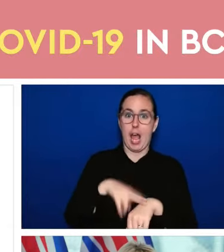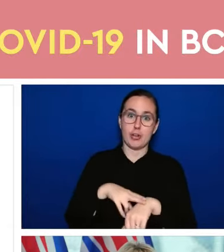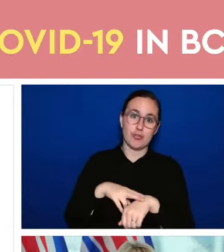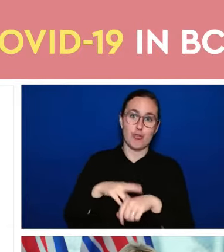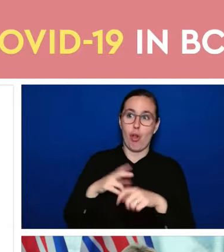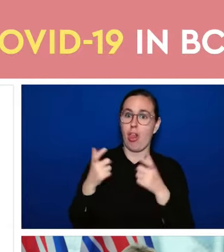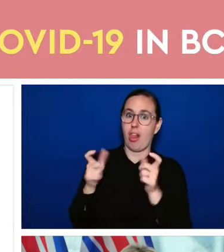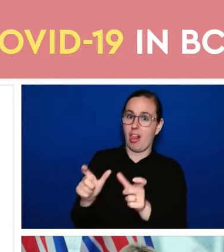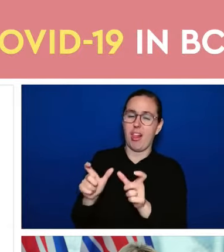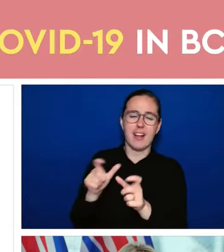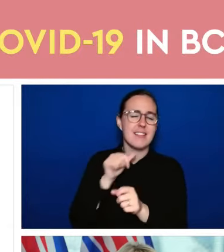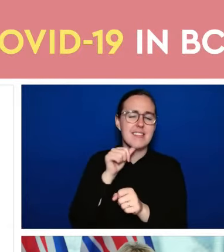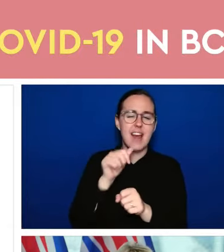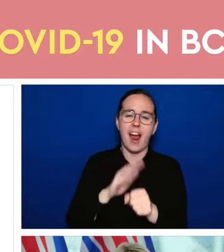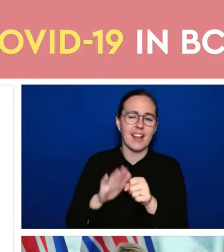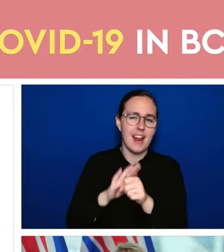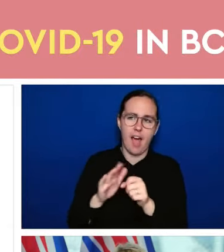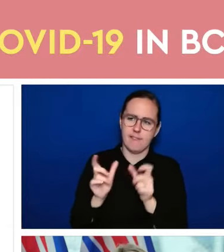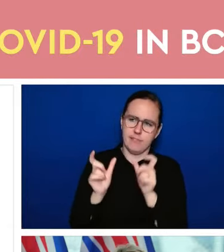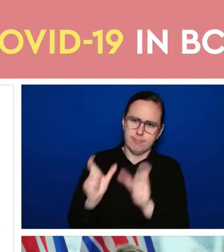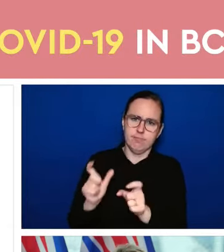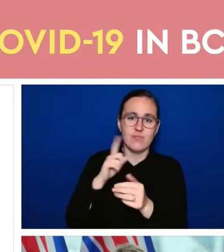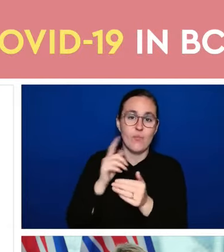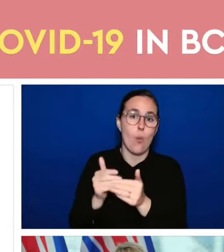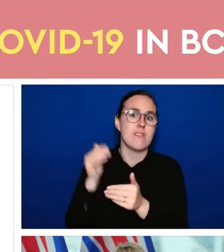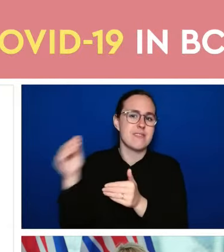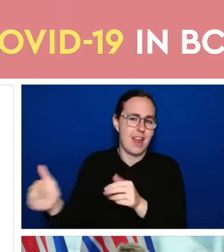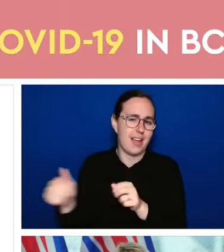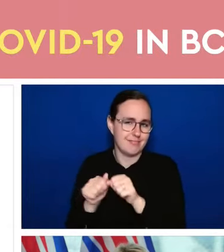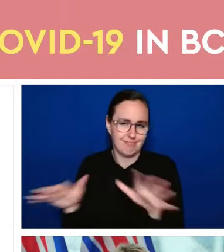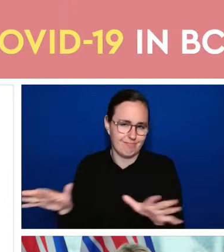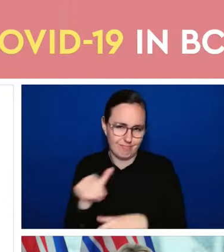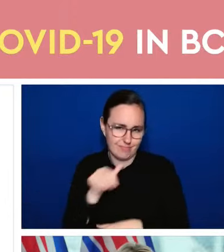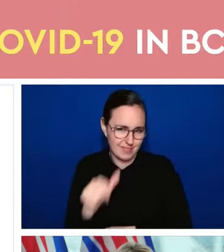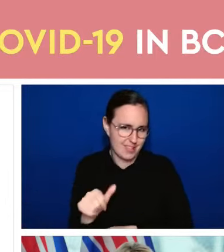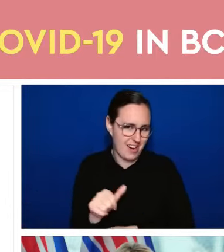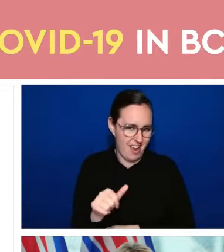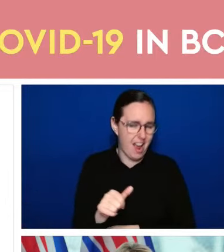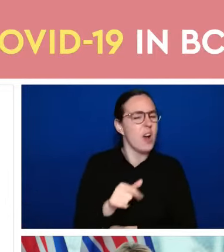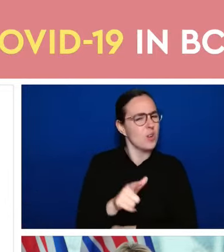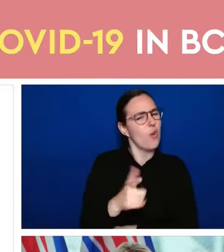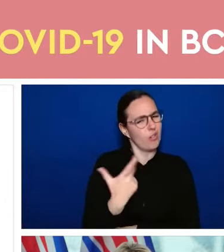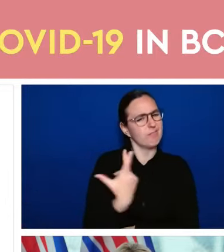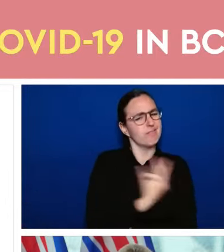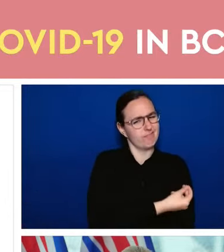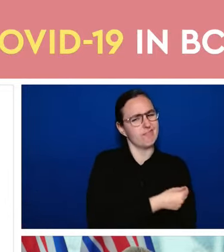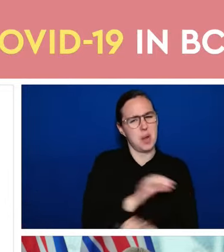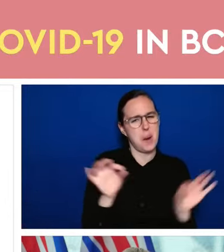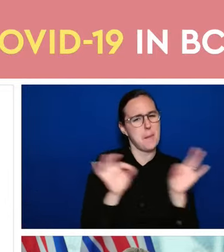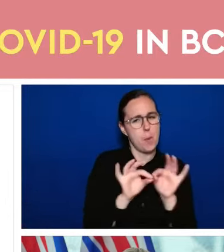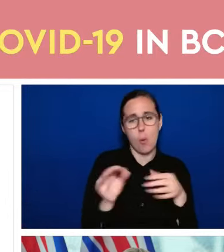pretty. So immunisation is really important even if you've